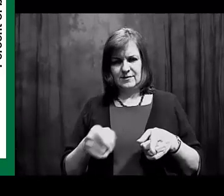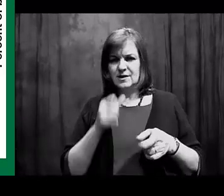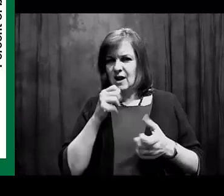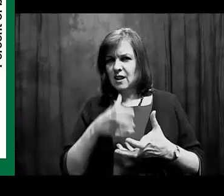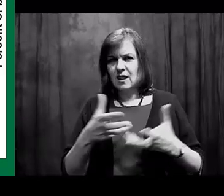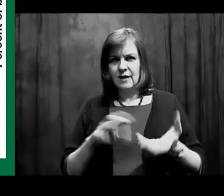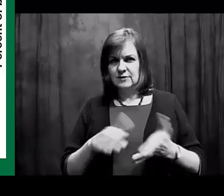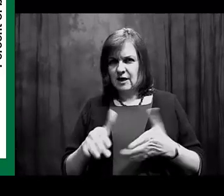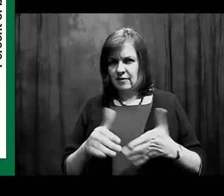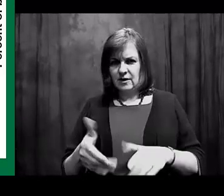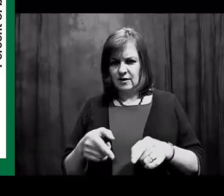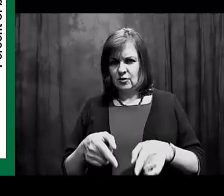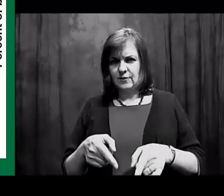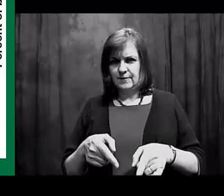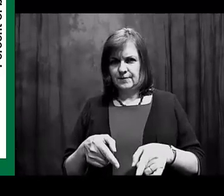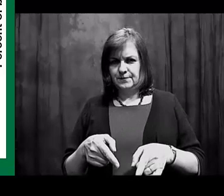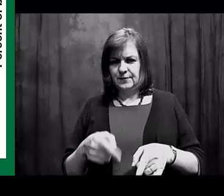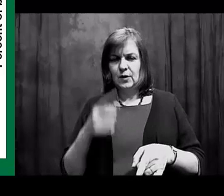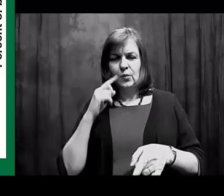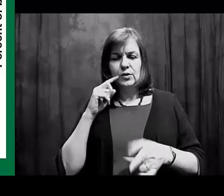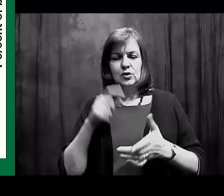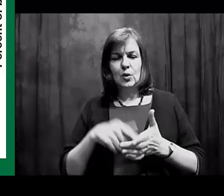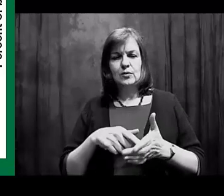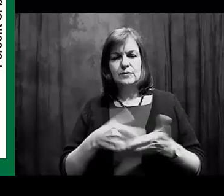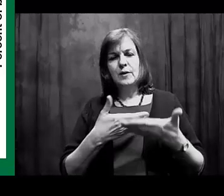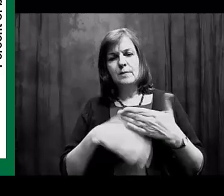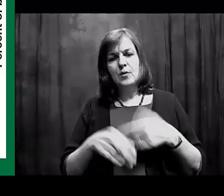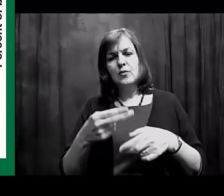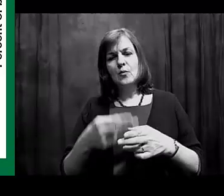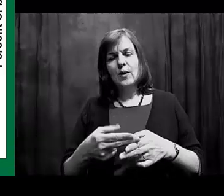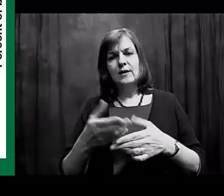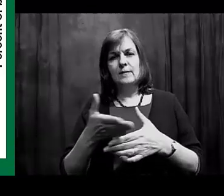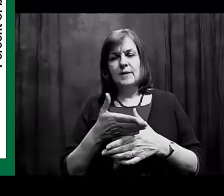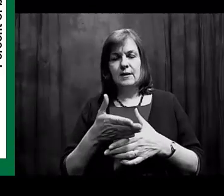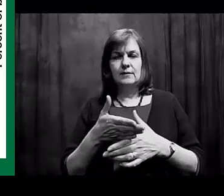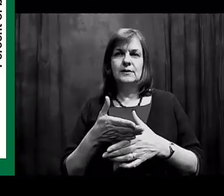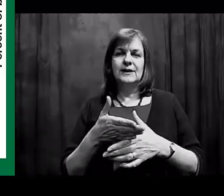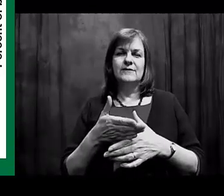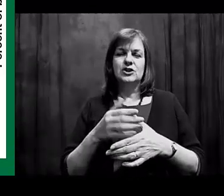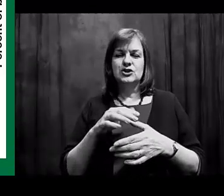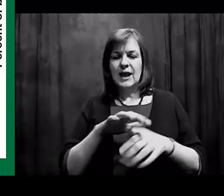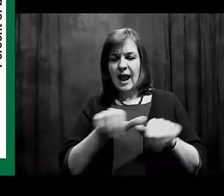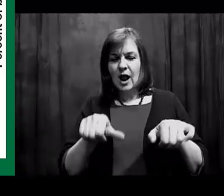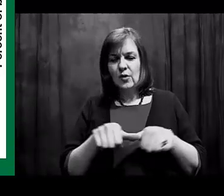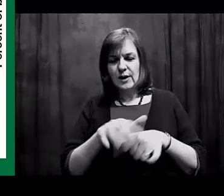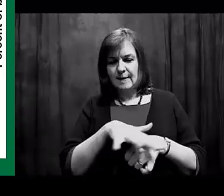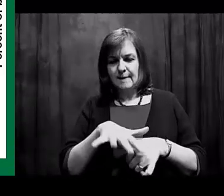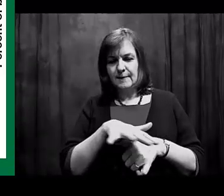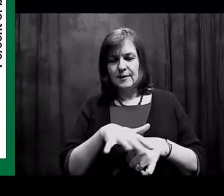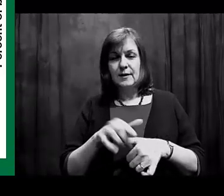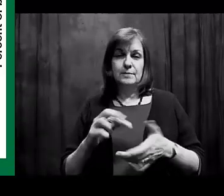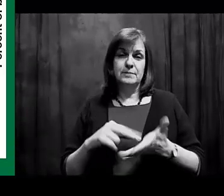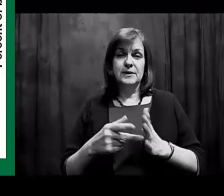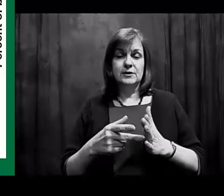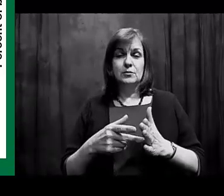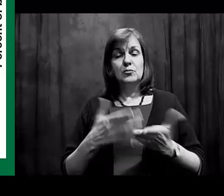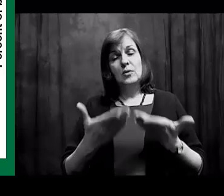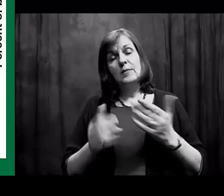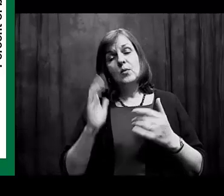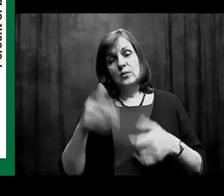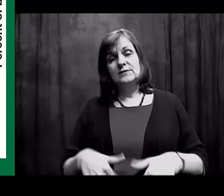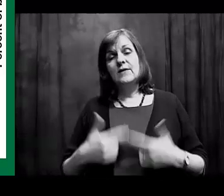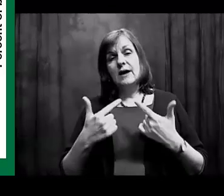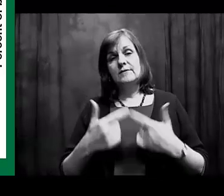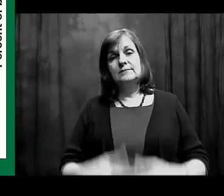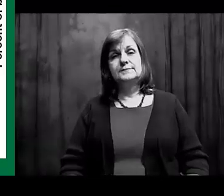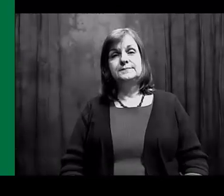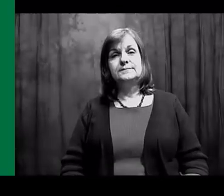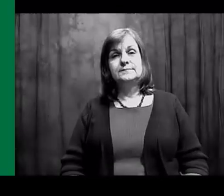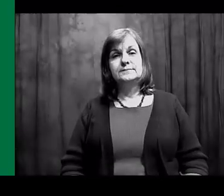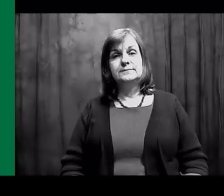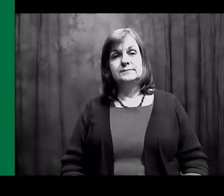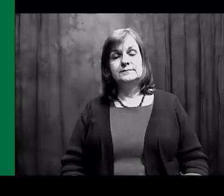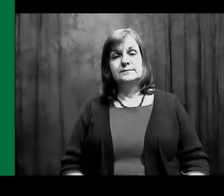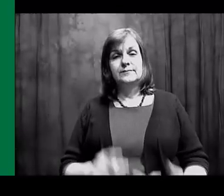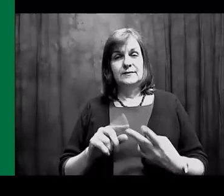when we look at birth weight in pounds -- falling into that average kind of area means that you're in good shape for survival